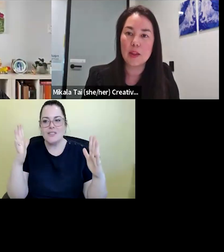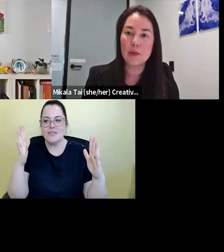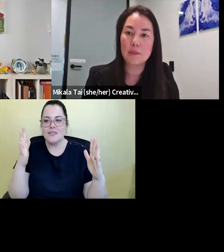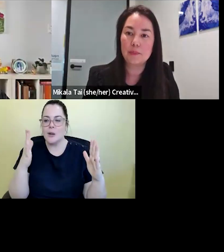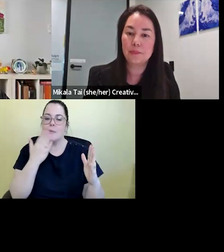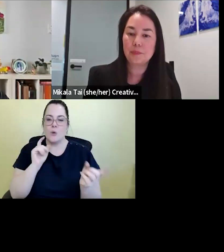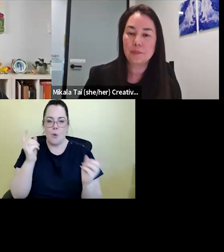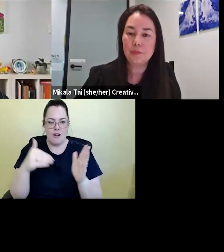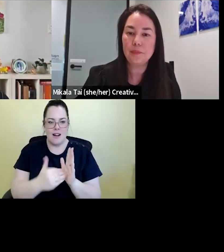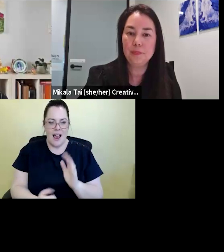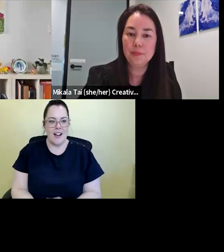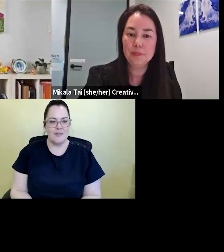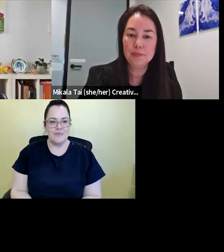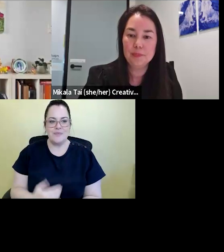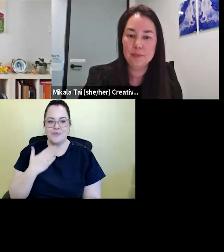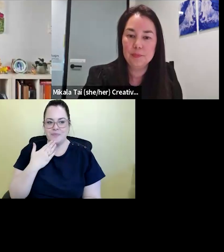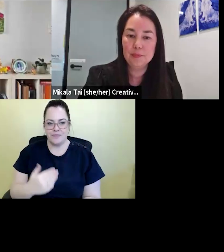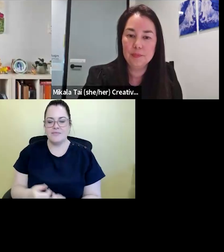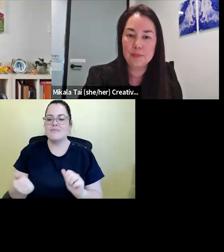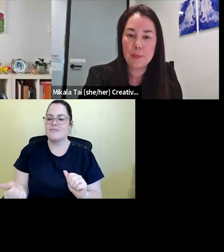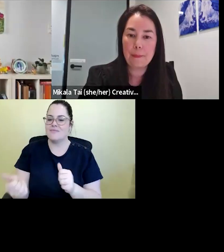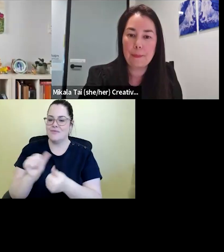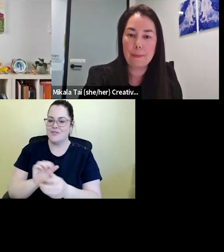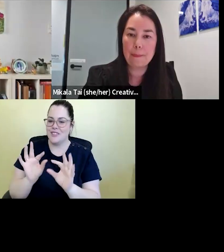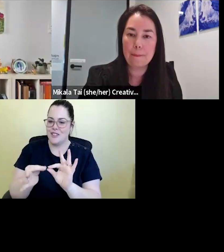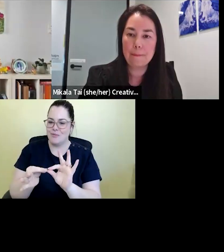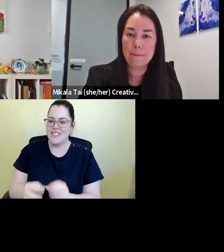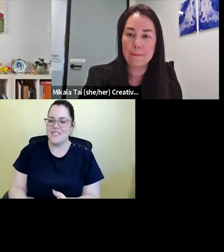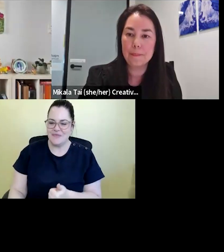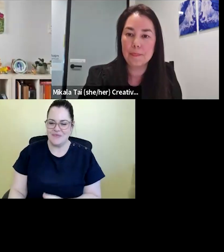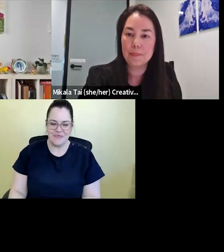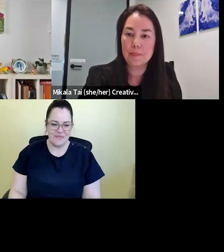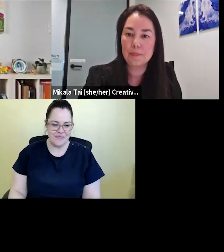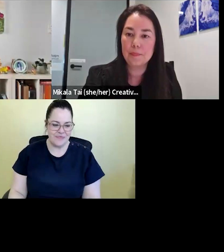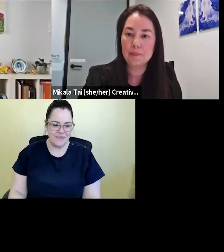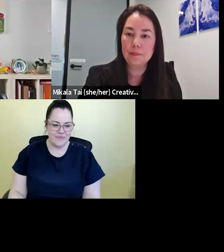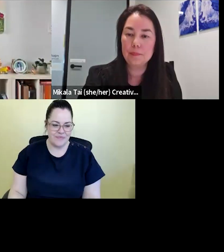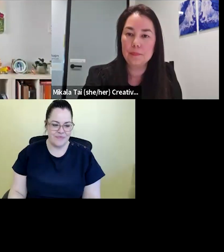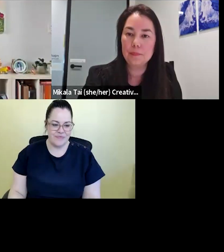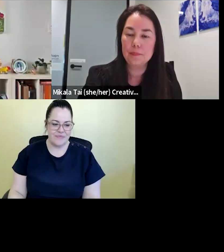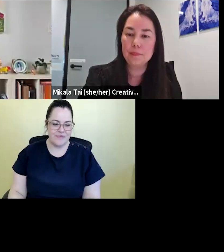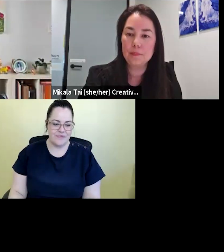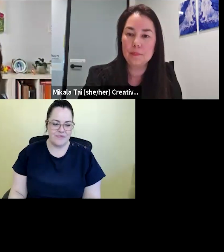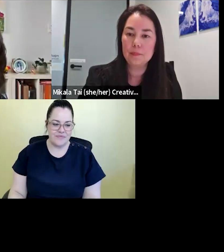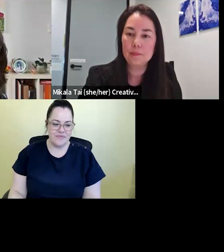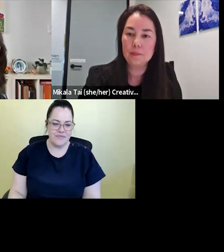Thanks. Over to you, Niwa. >> Thank you. 'Could you explain a